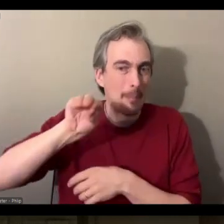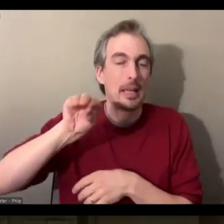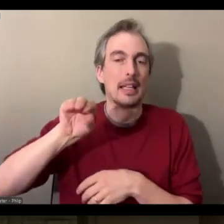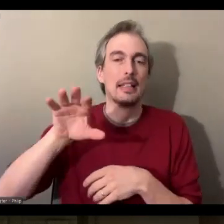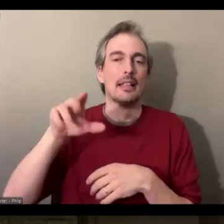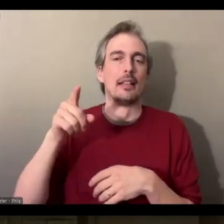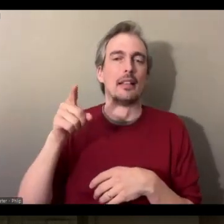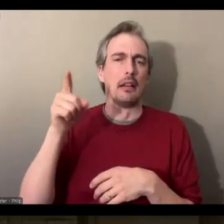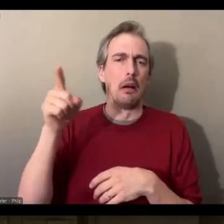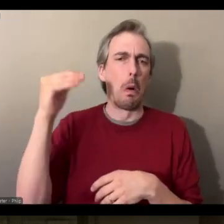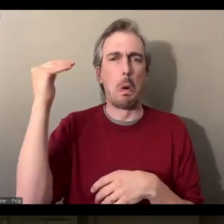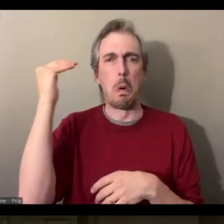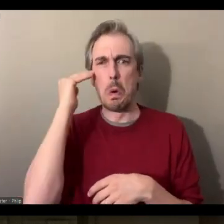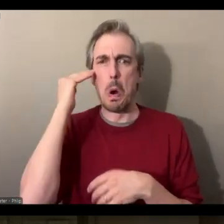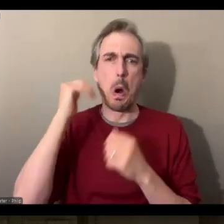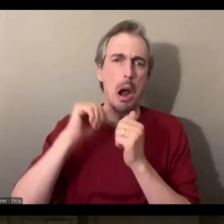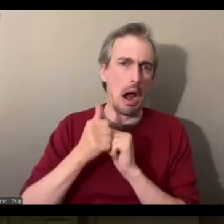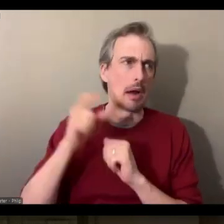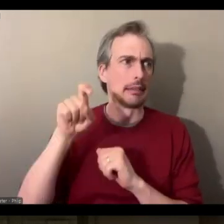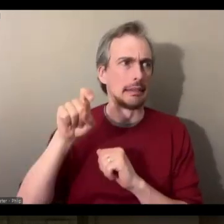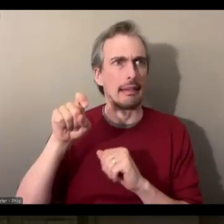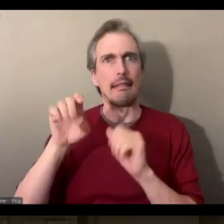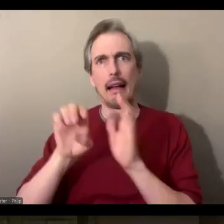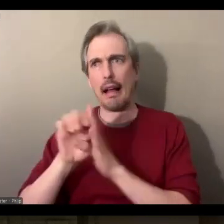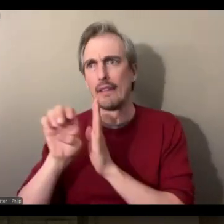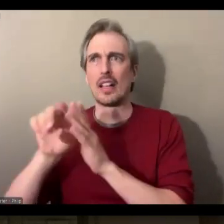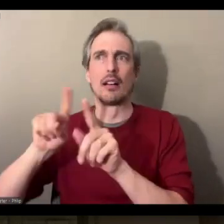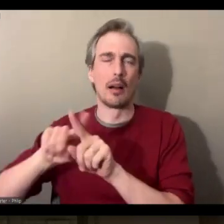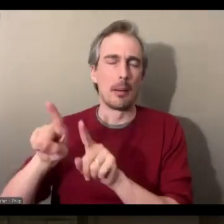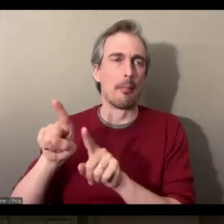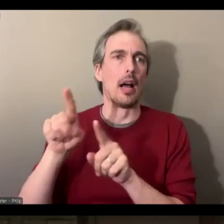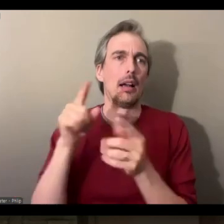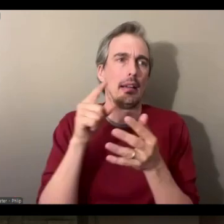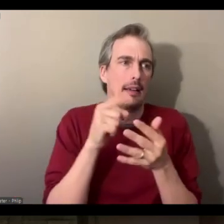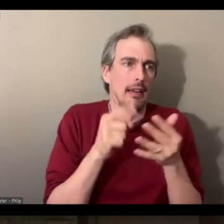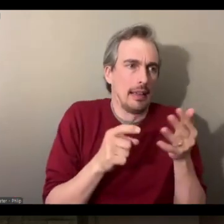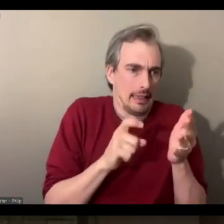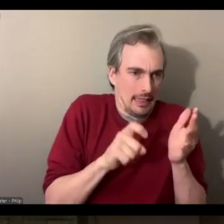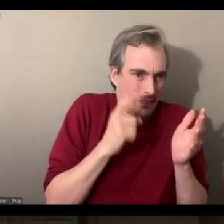them that this is important, because it helps you do what you really need to do, which is sell that